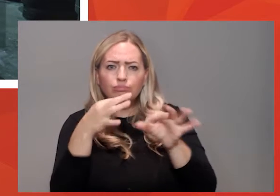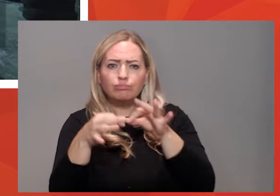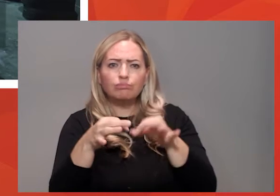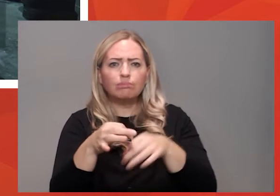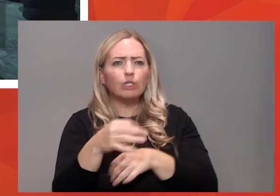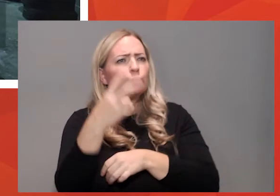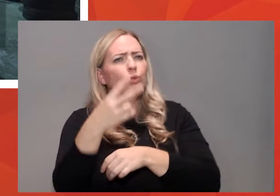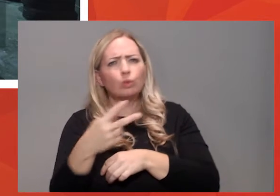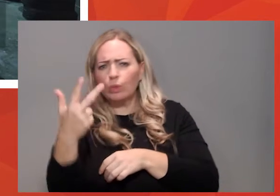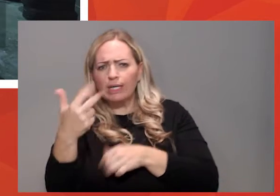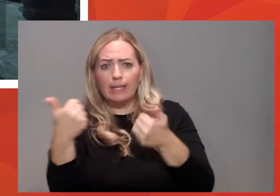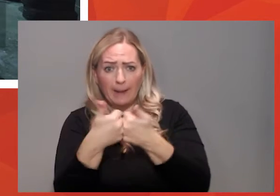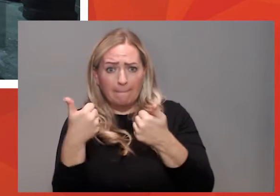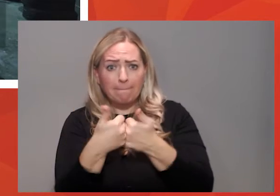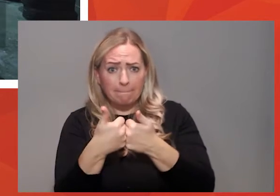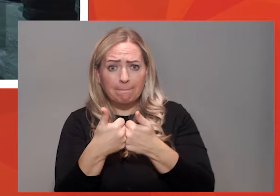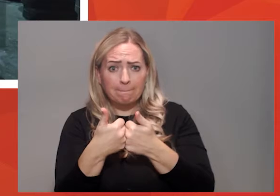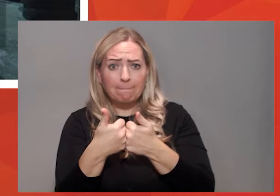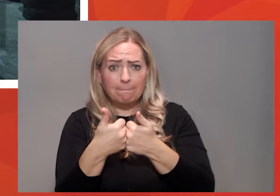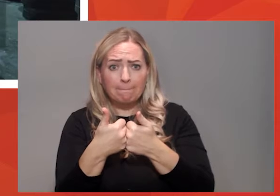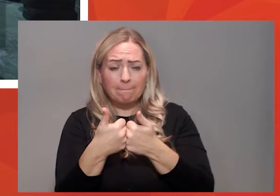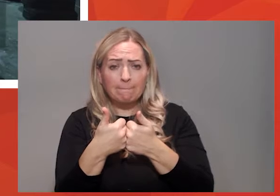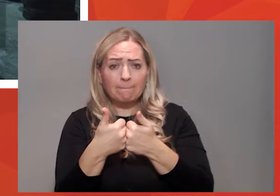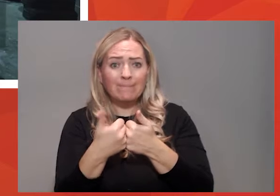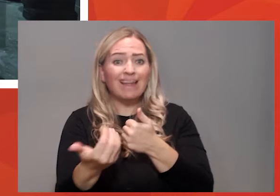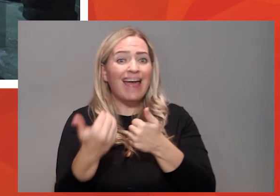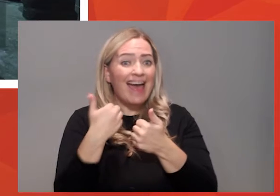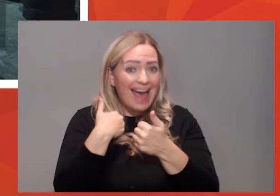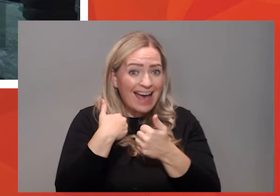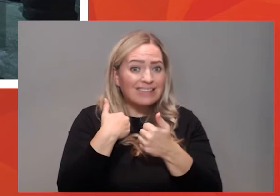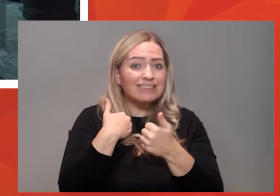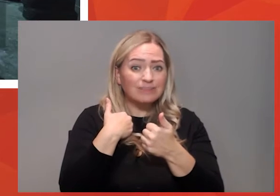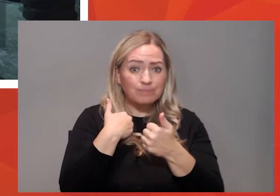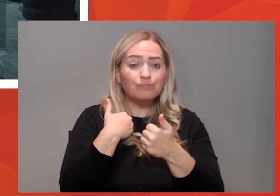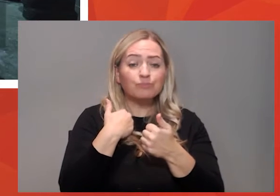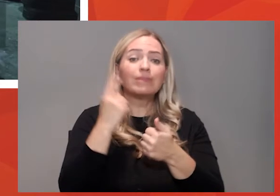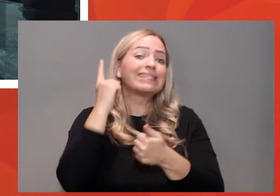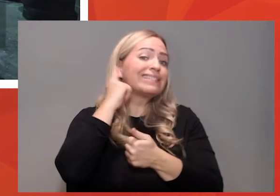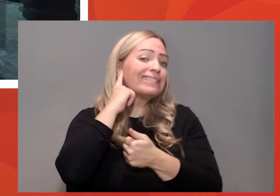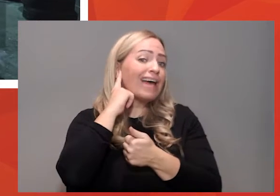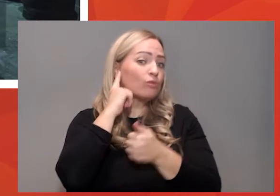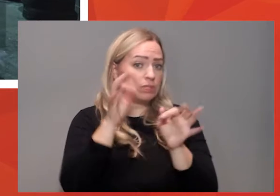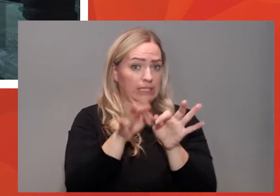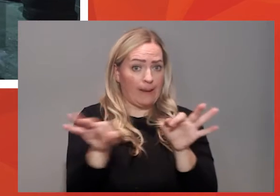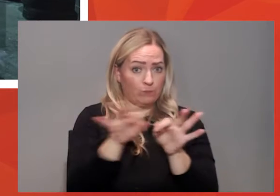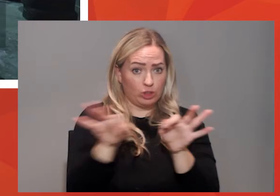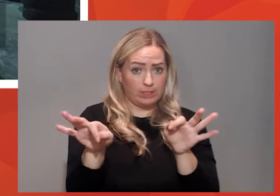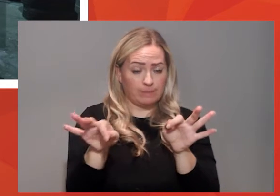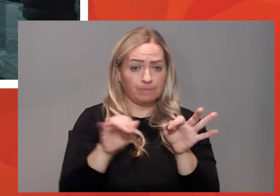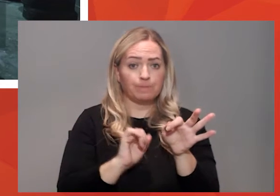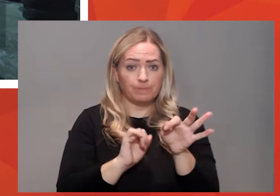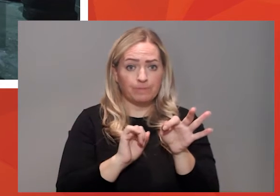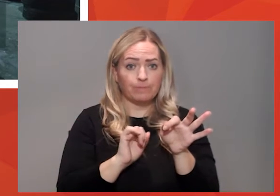like 2-3 games, which have this sounds captions